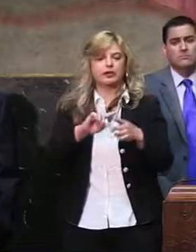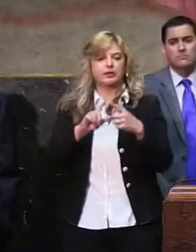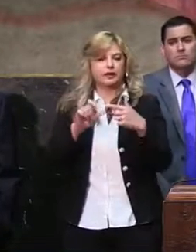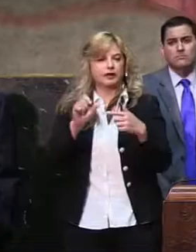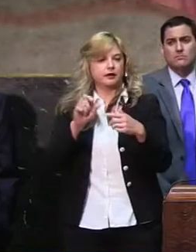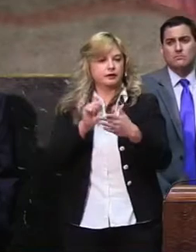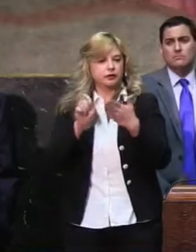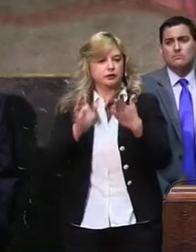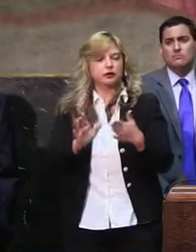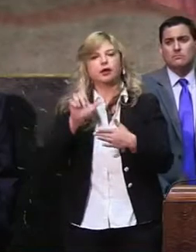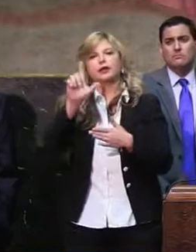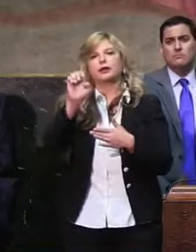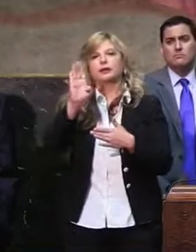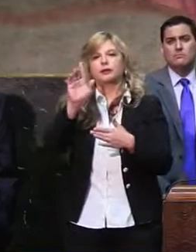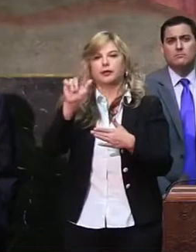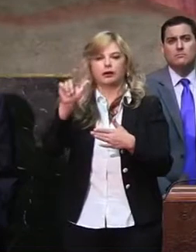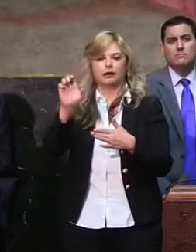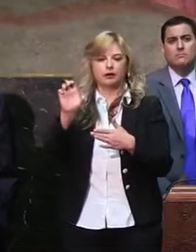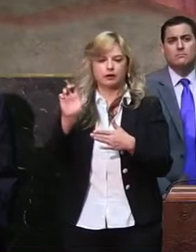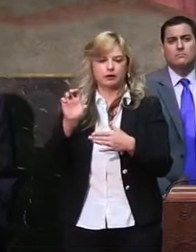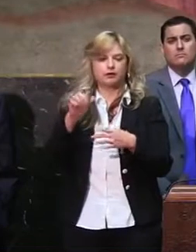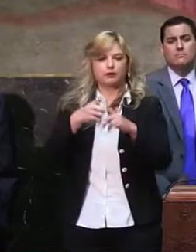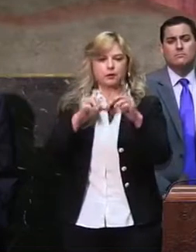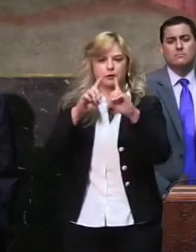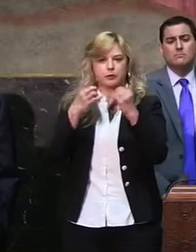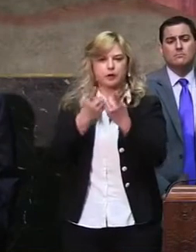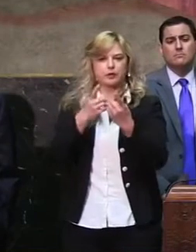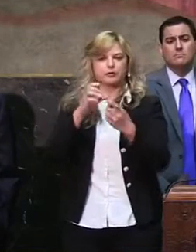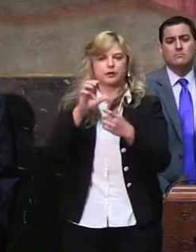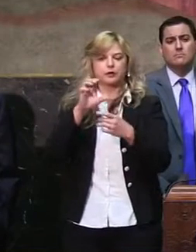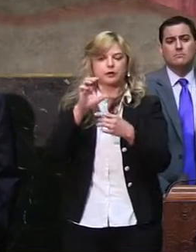Corrections without P tabs from the Louisiana District Attorneys Association